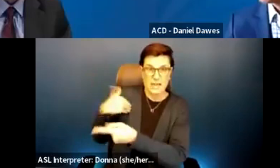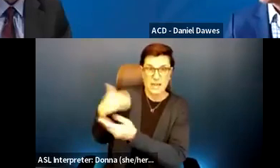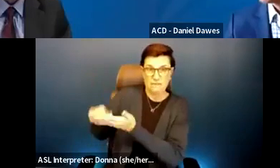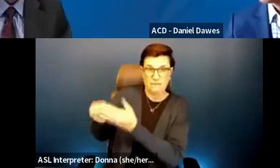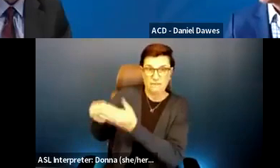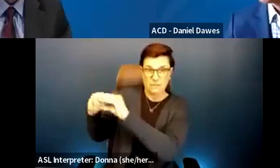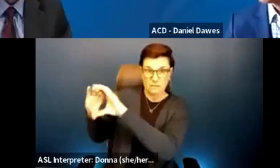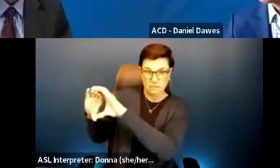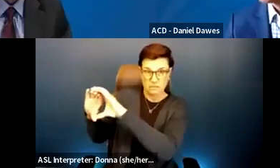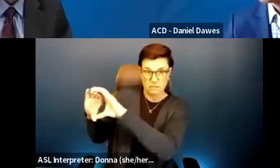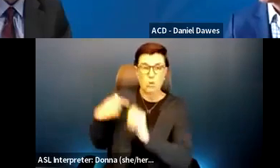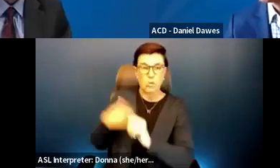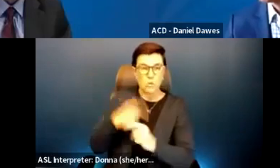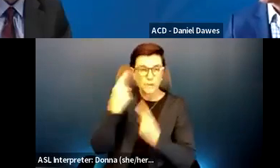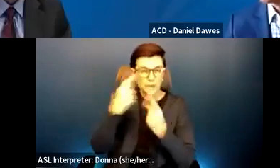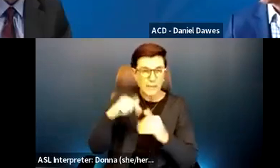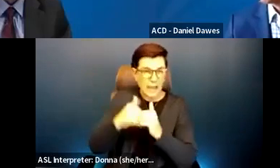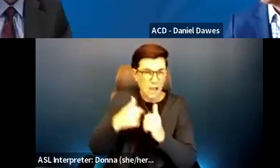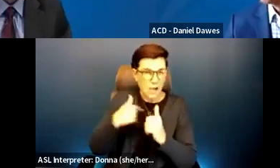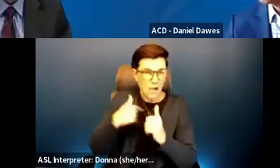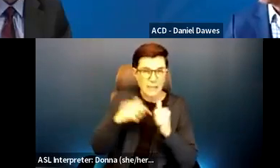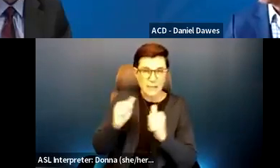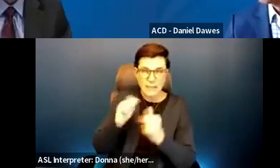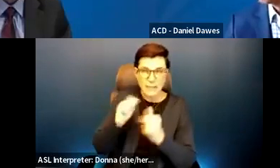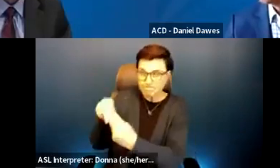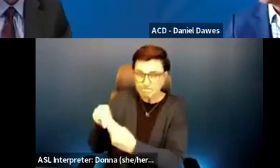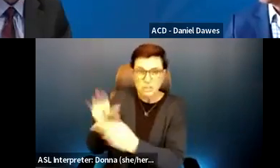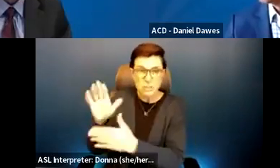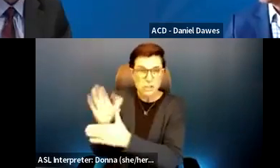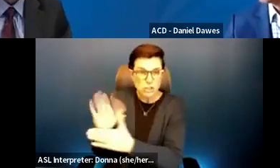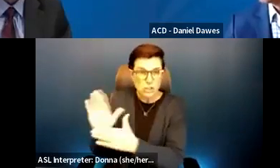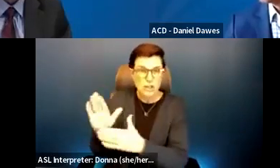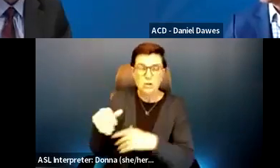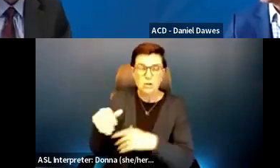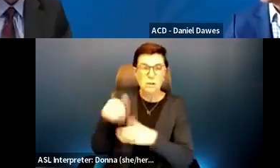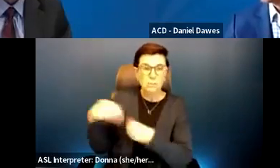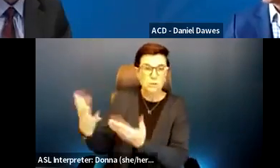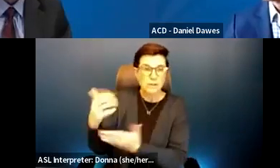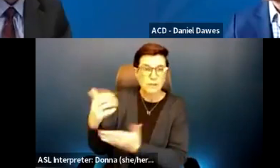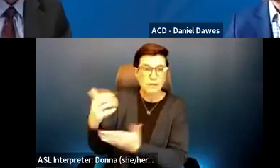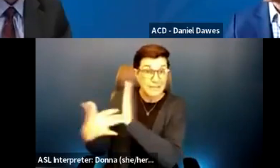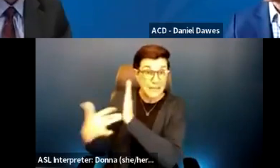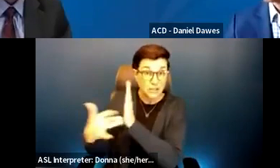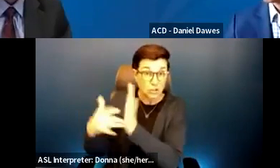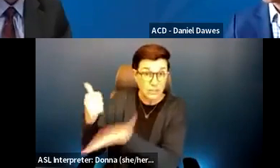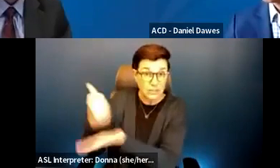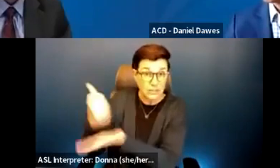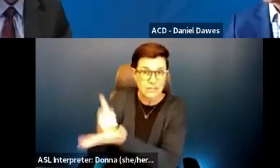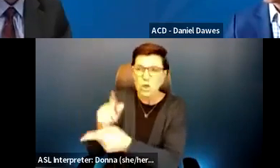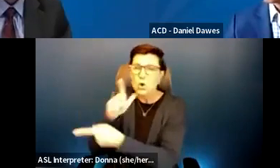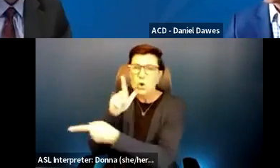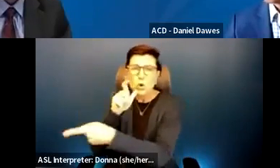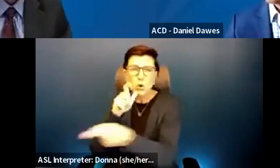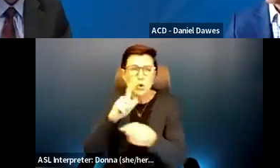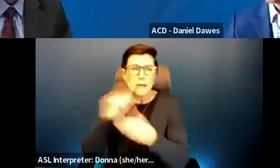and providing the technical assistance. Where can we look at those who have been very successful and learn some of those best practices and share with others?